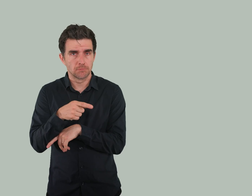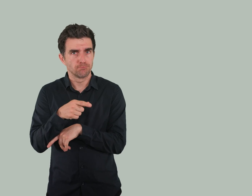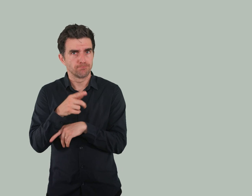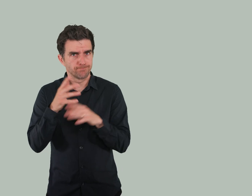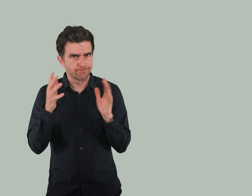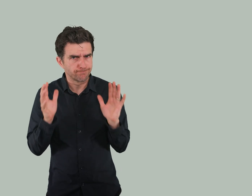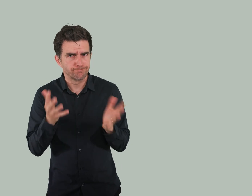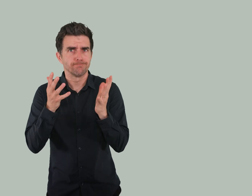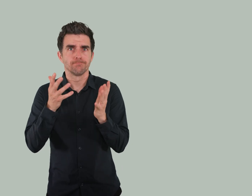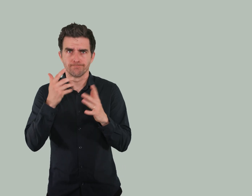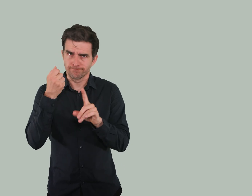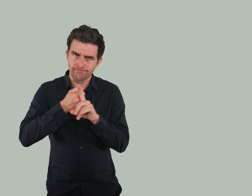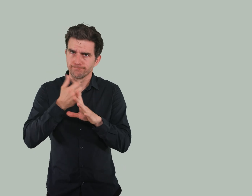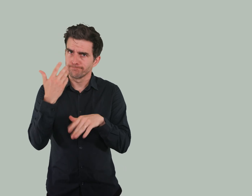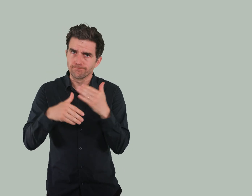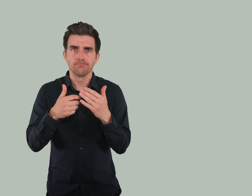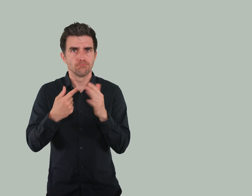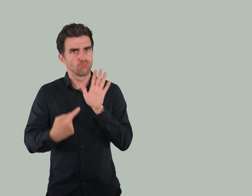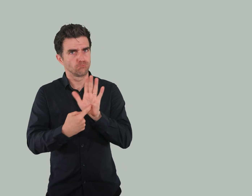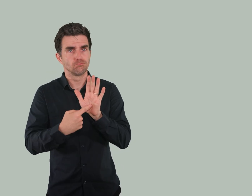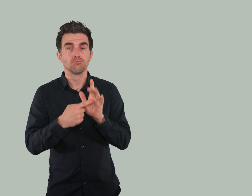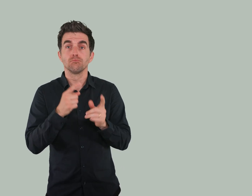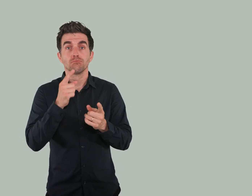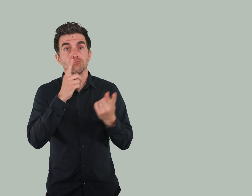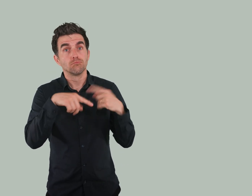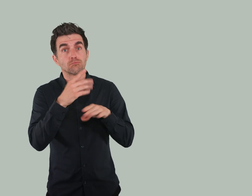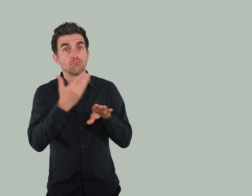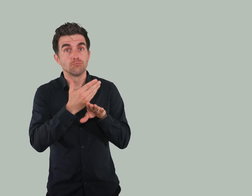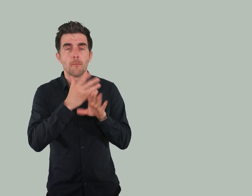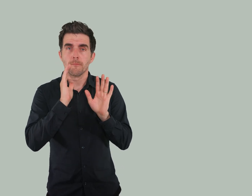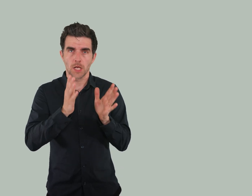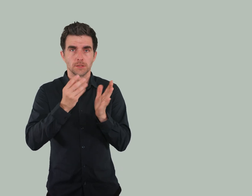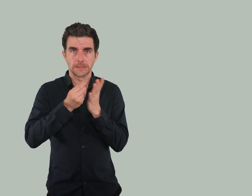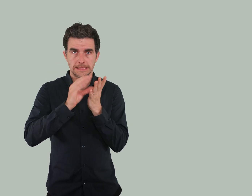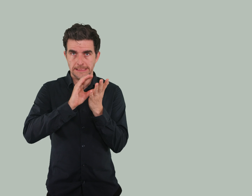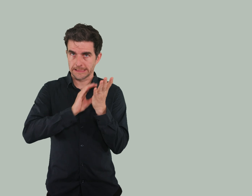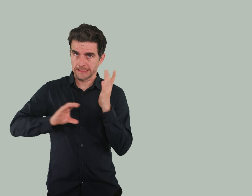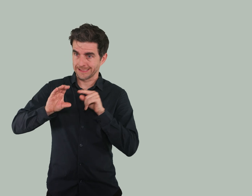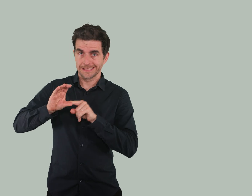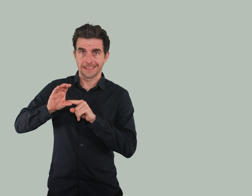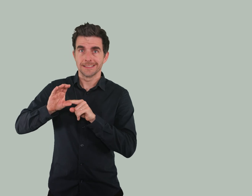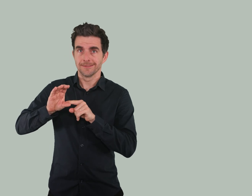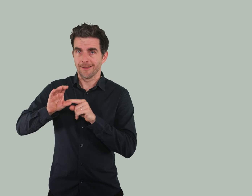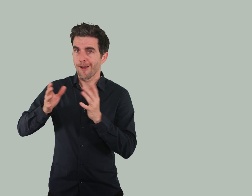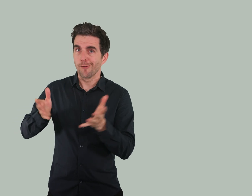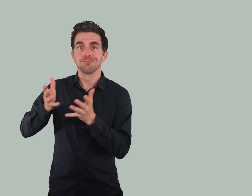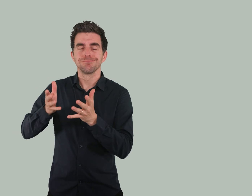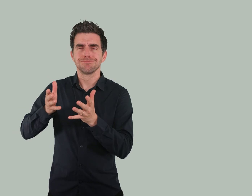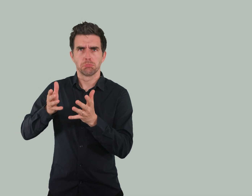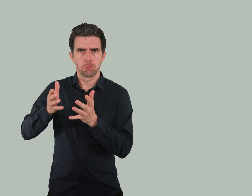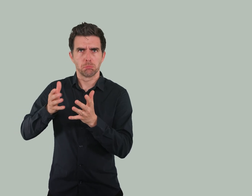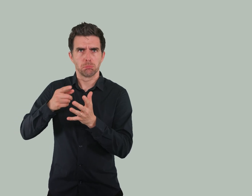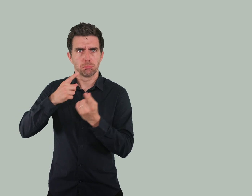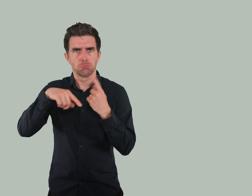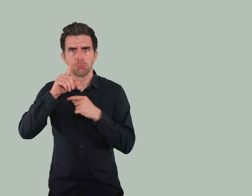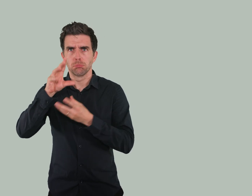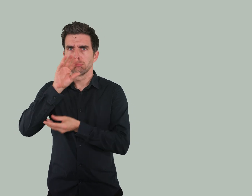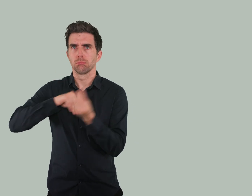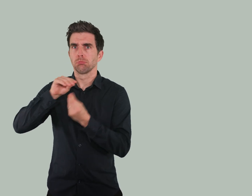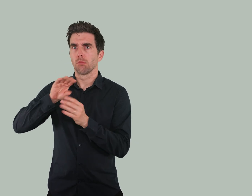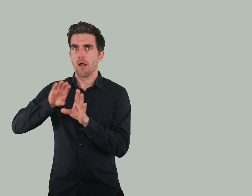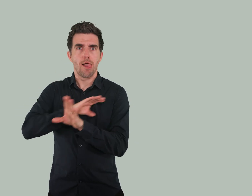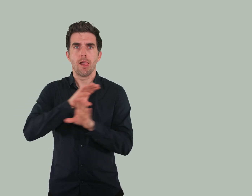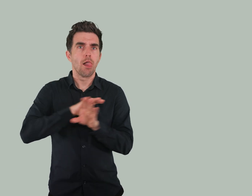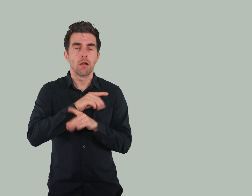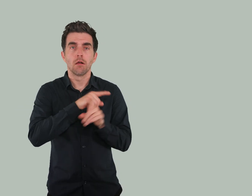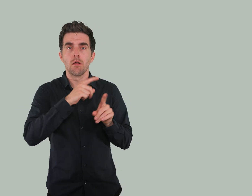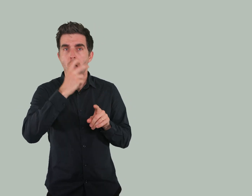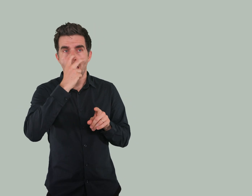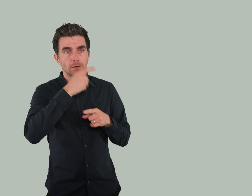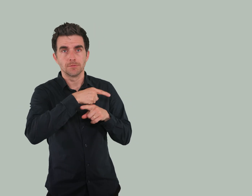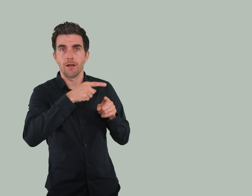has in practice driven a significant reallocation towards older workers